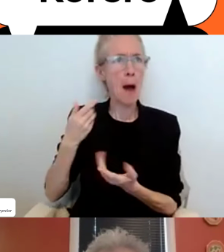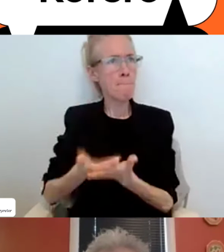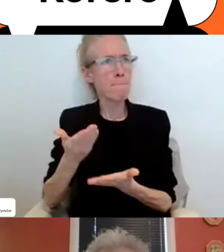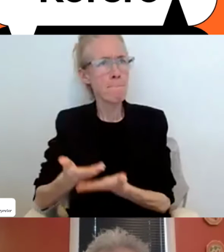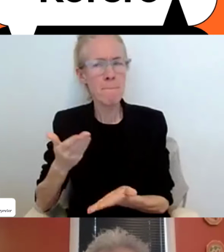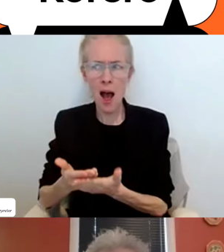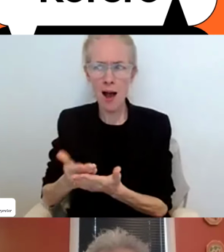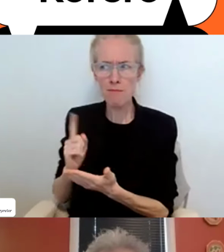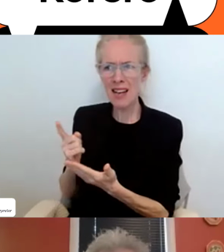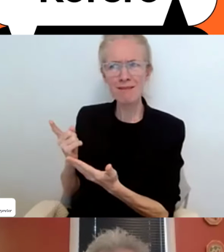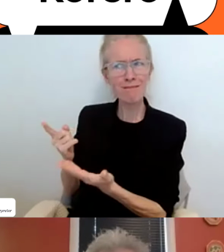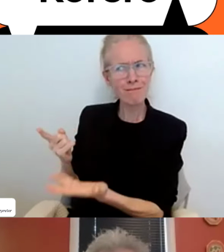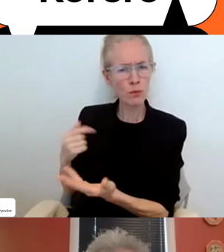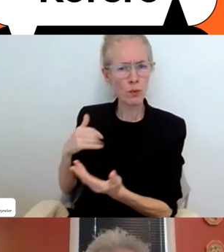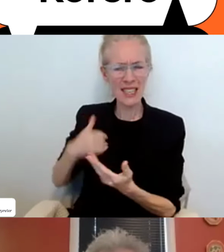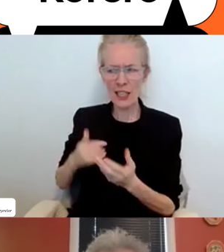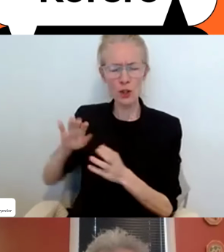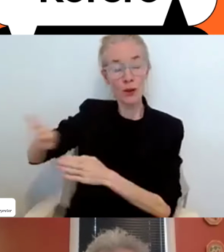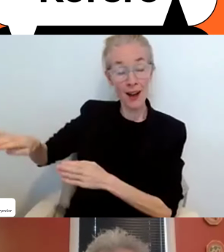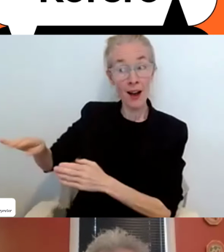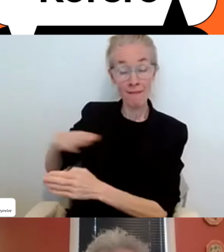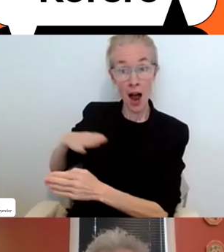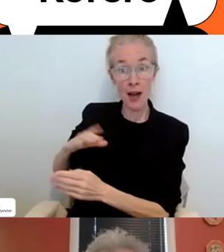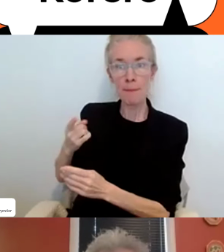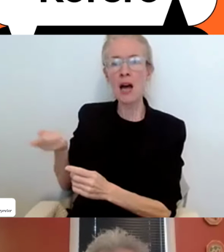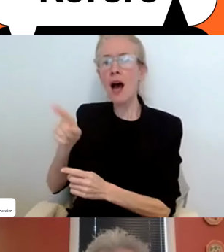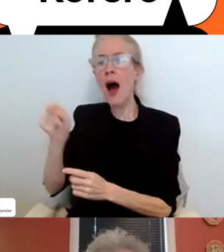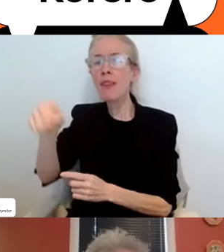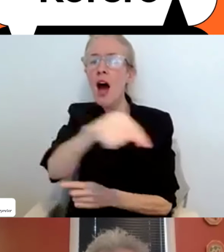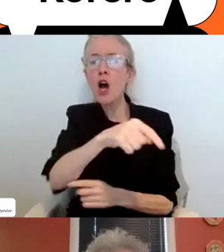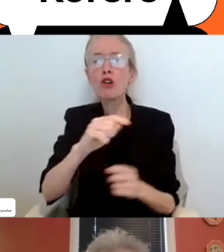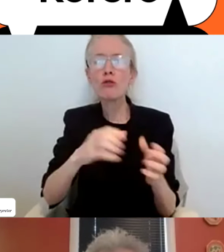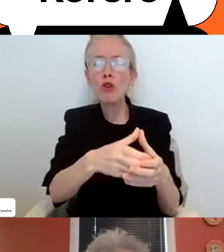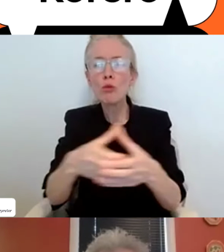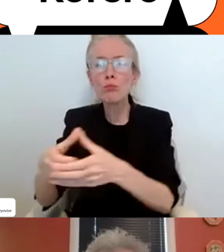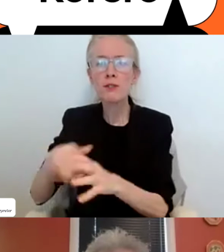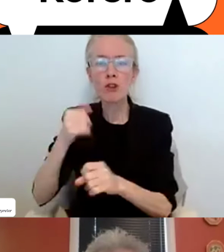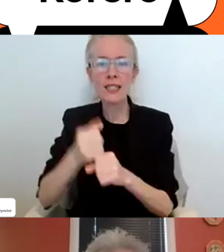from our disability communities, our aged communities, our iwi,